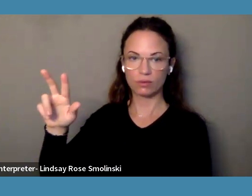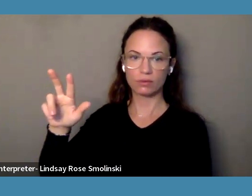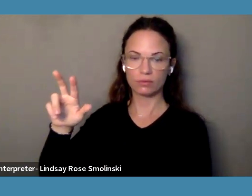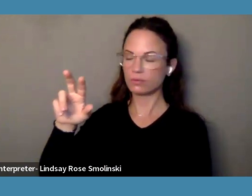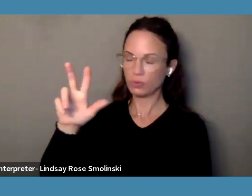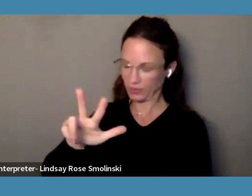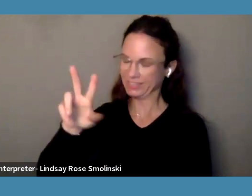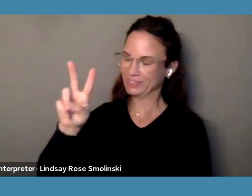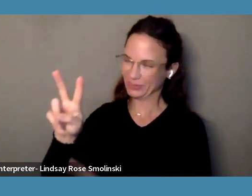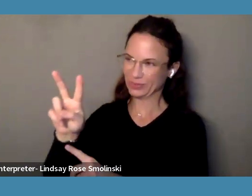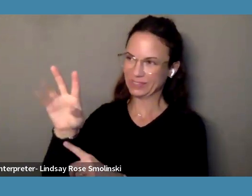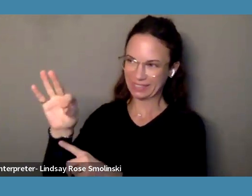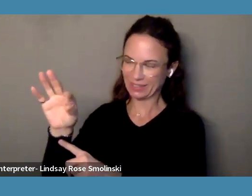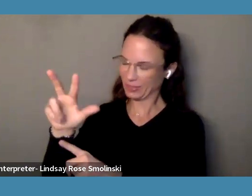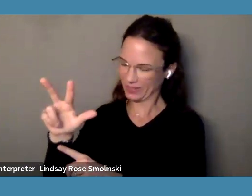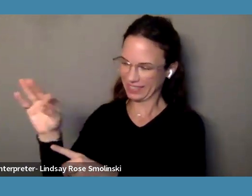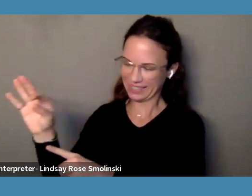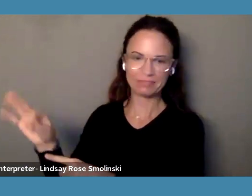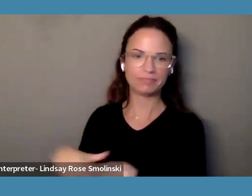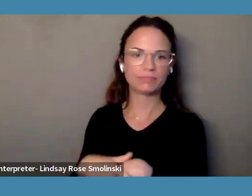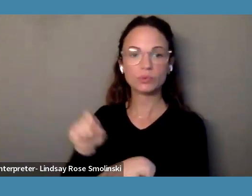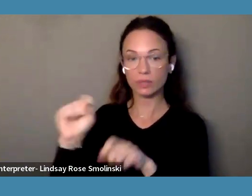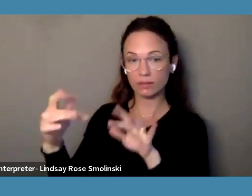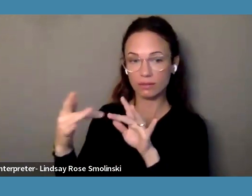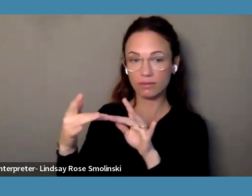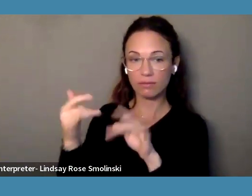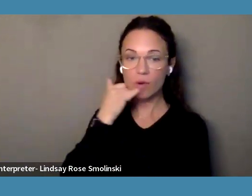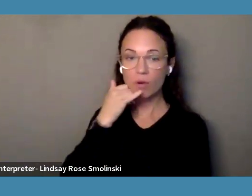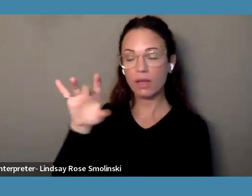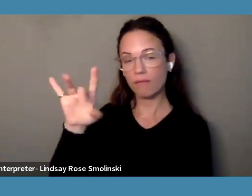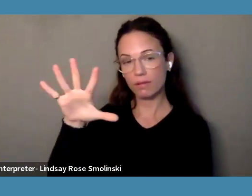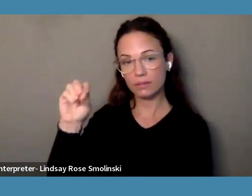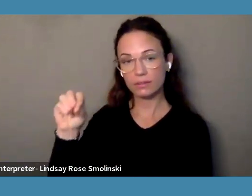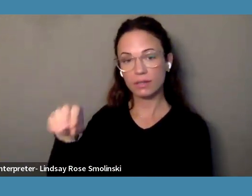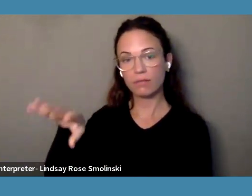You can also contact them via phone at (850) 488-1429.